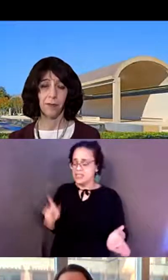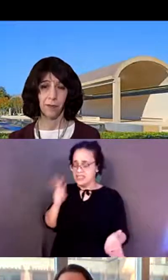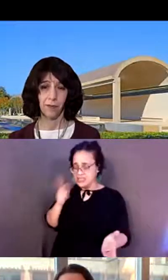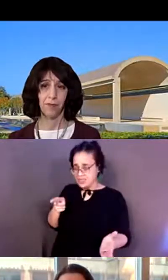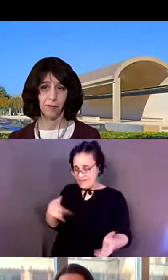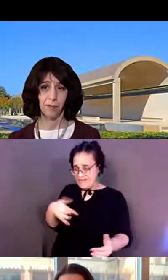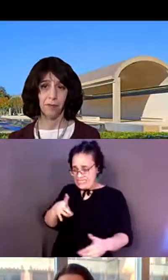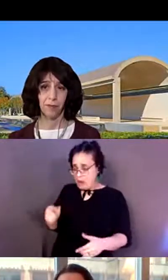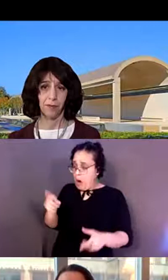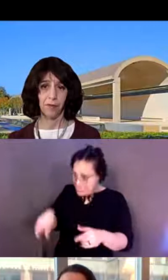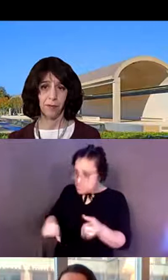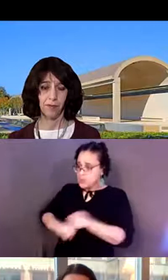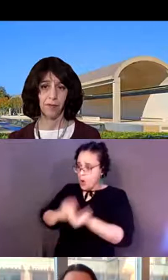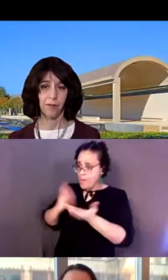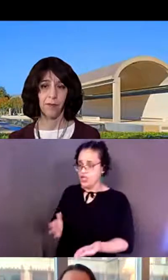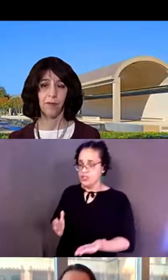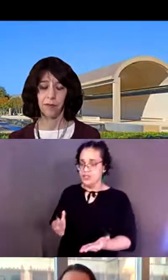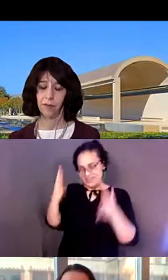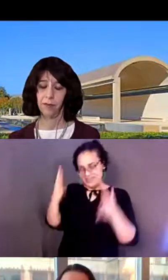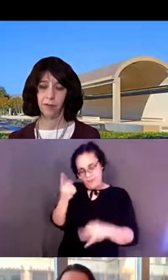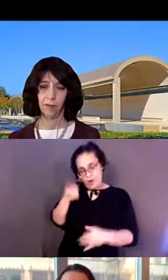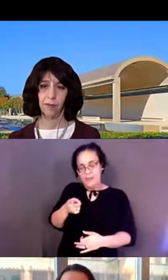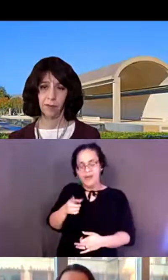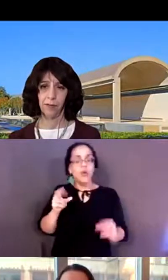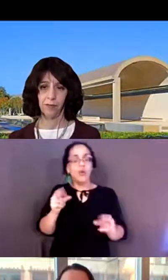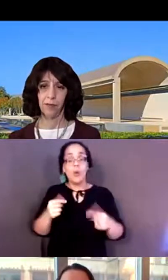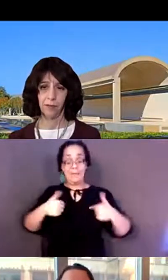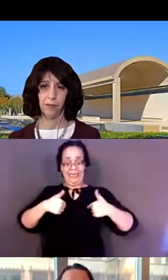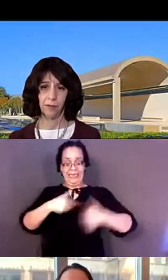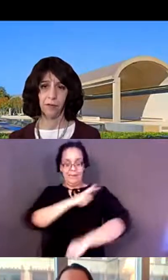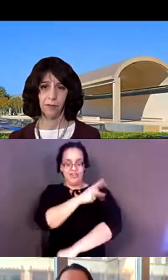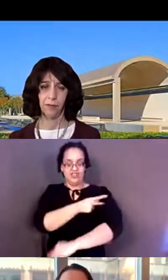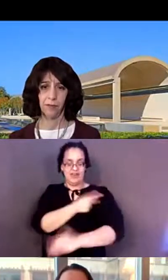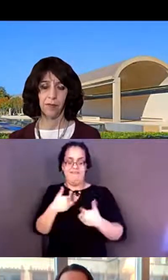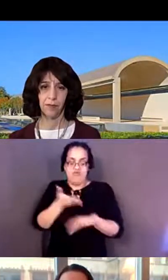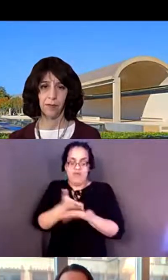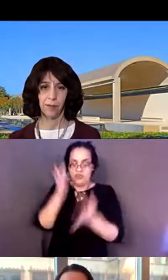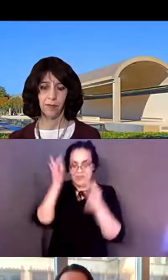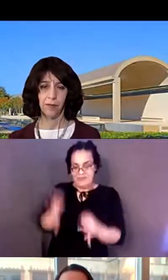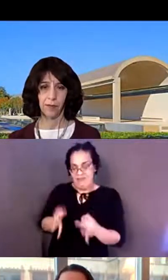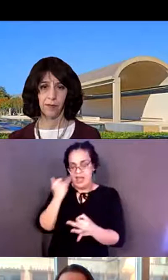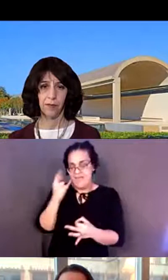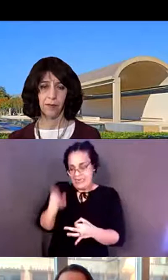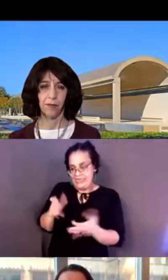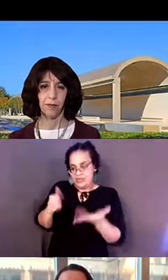You know, part of this is the right to choose a support person and it's ultimately up to the patient to say